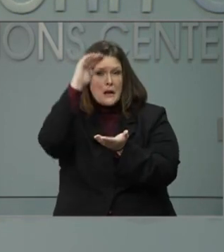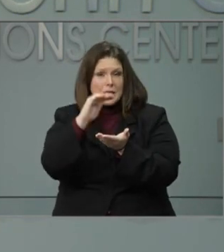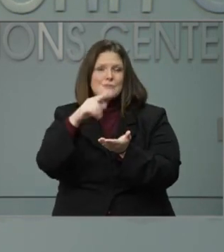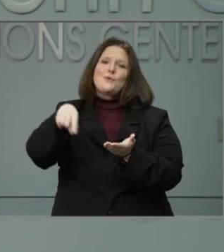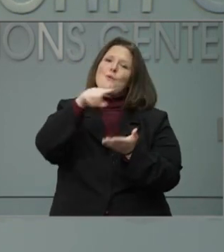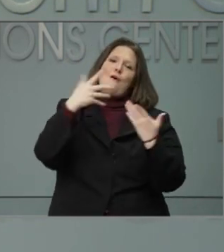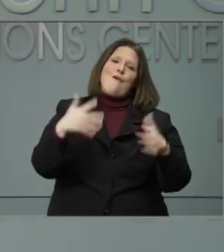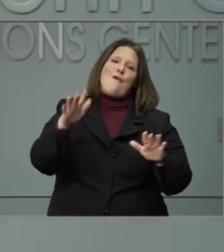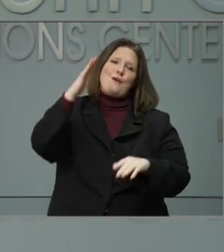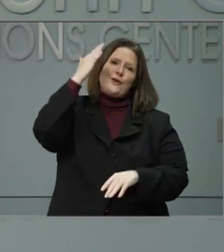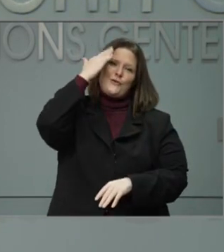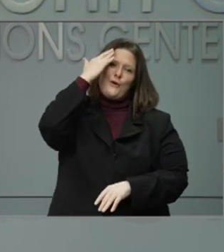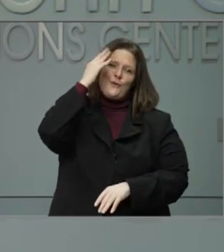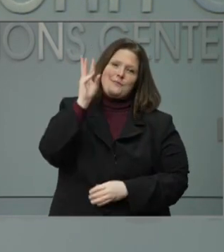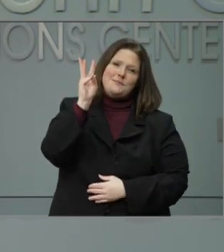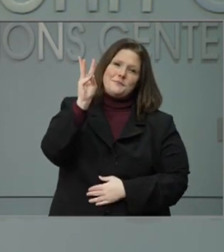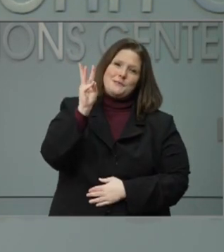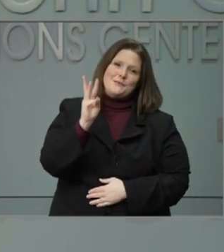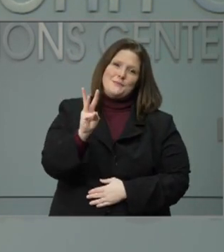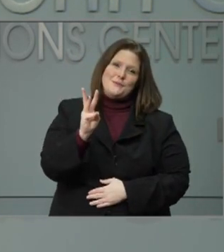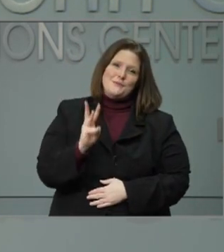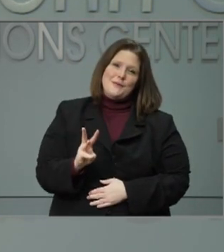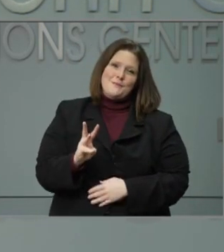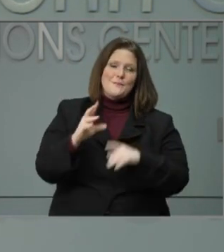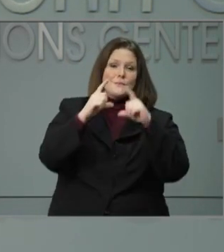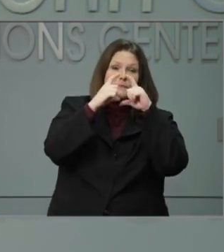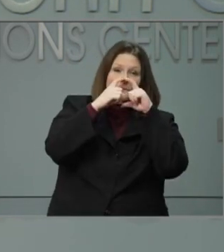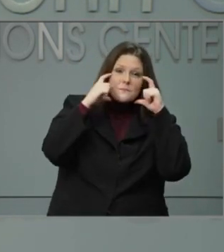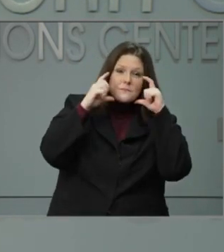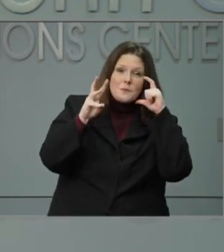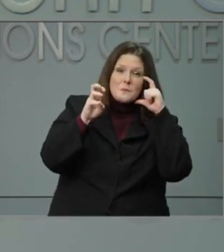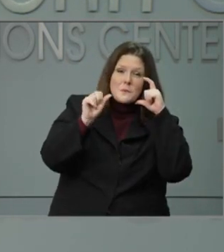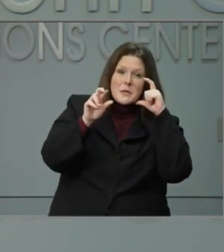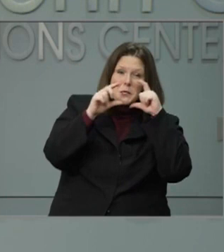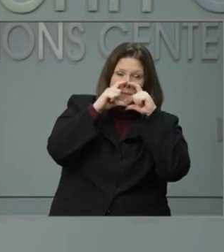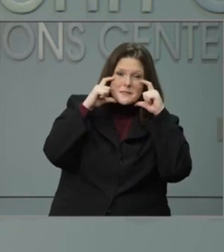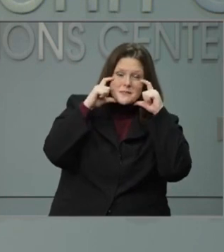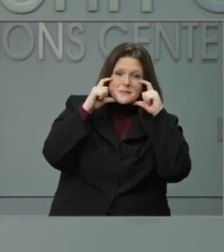WE KNOW HOW TO DO IT. WEAR A MASK. WASH YOUR HANDS.